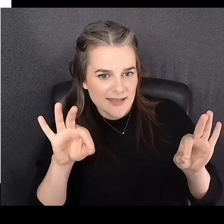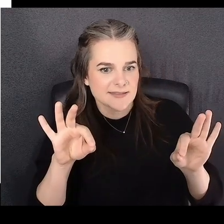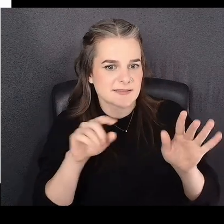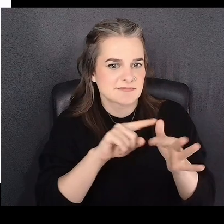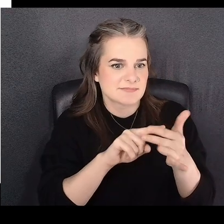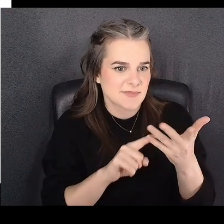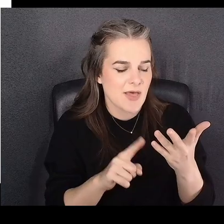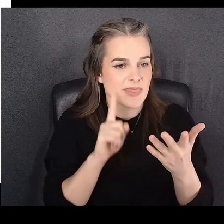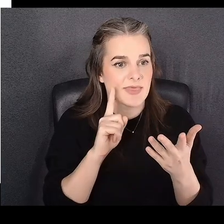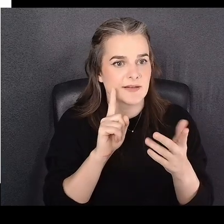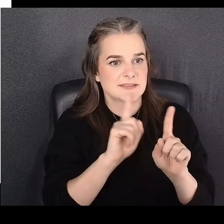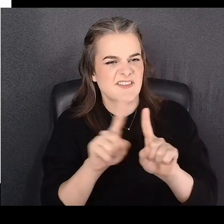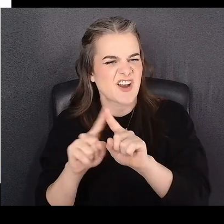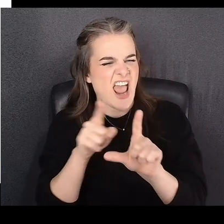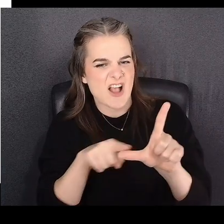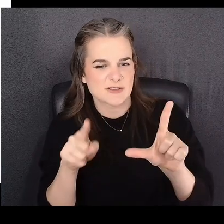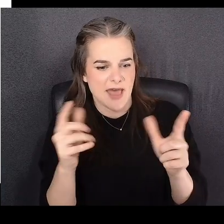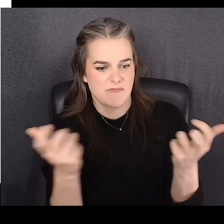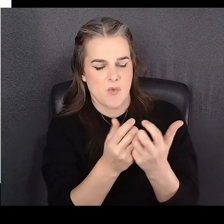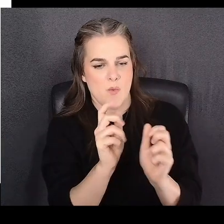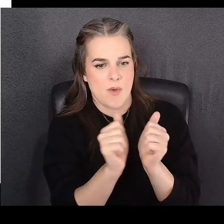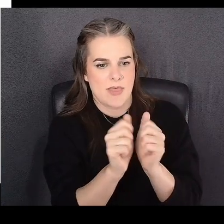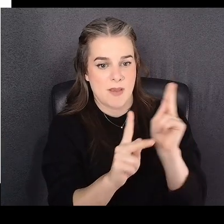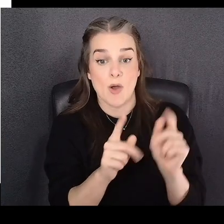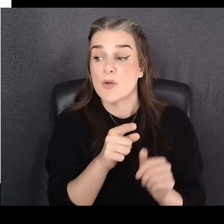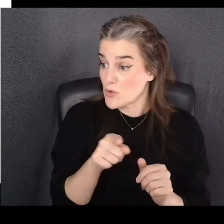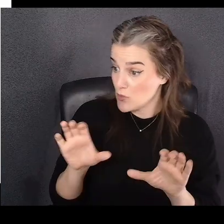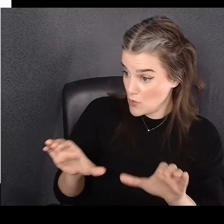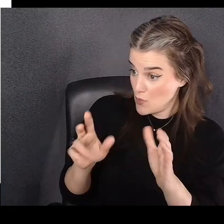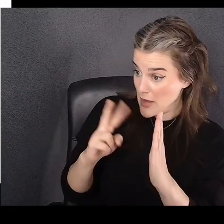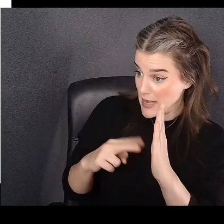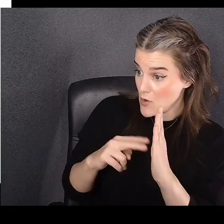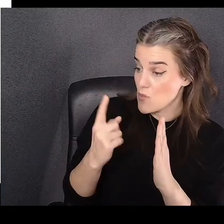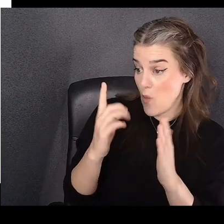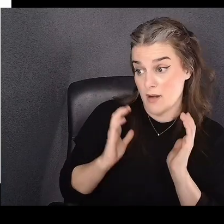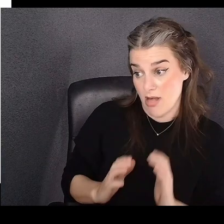You can do reading because you have that one client that you'd like to do it. Reading is another big modality